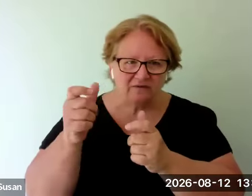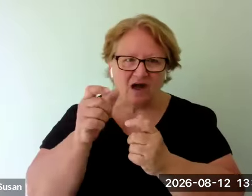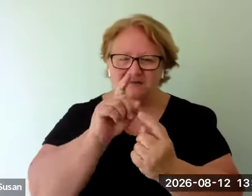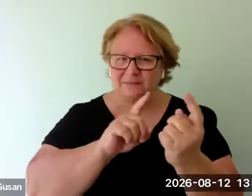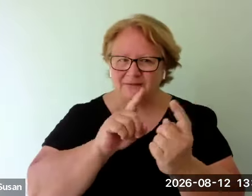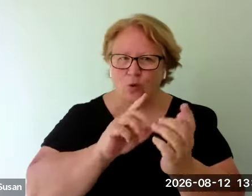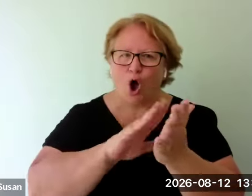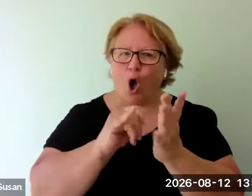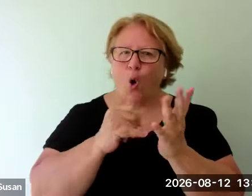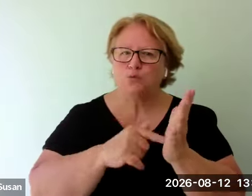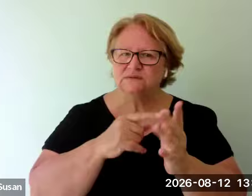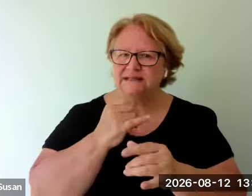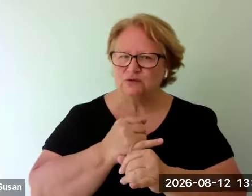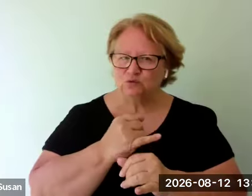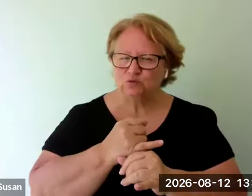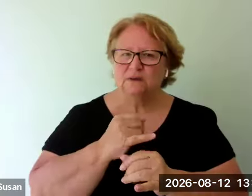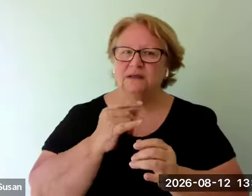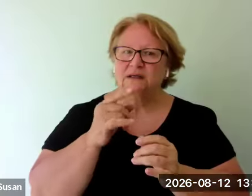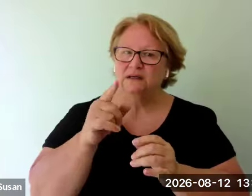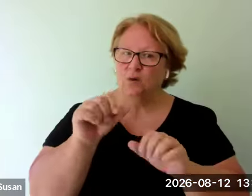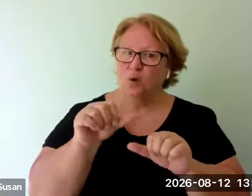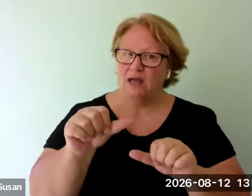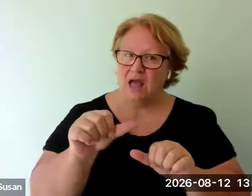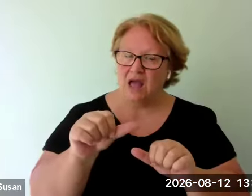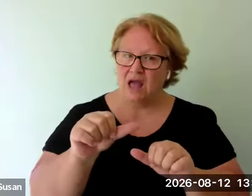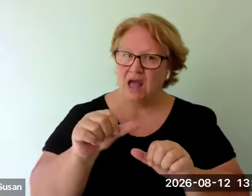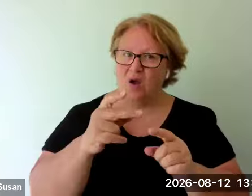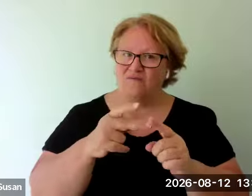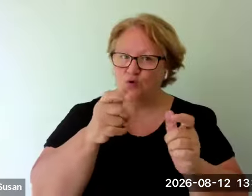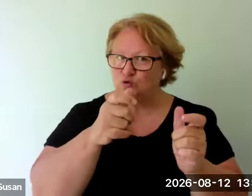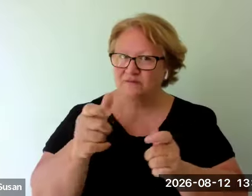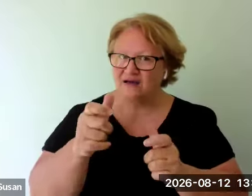Sue speaking. Next one is around supervisors, mentors